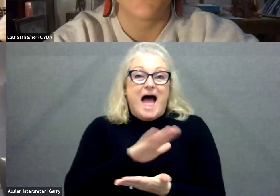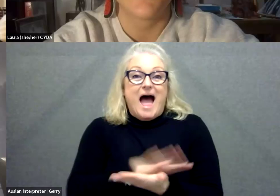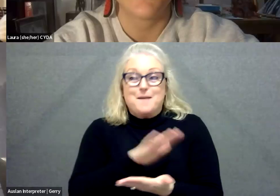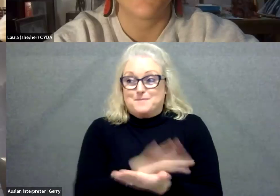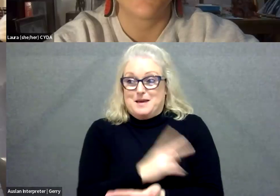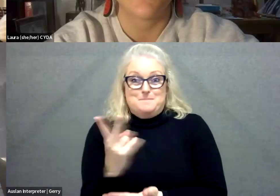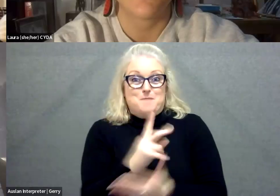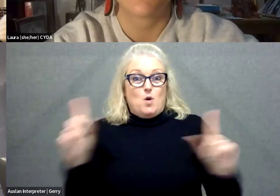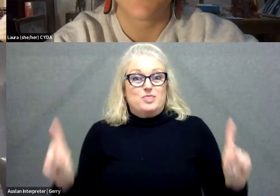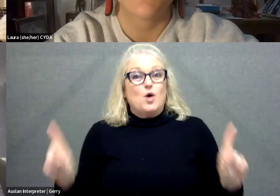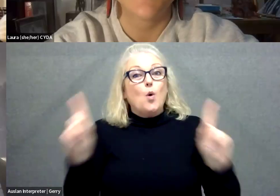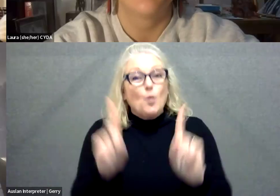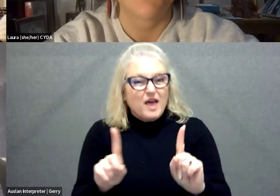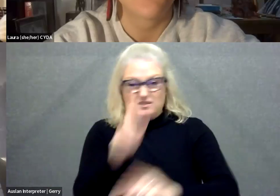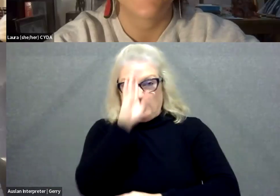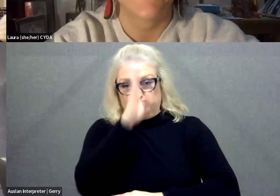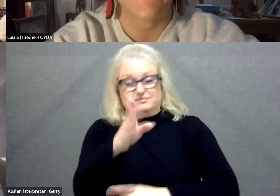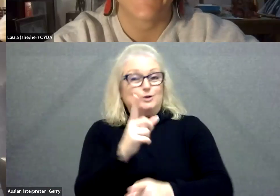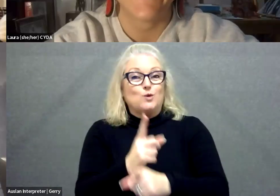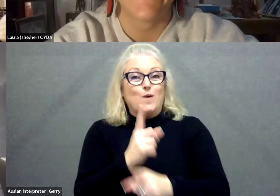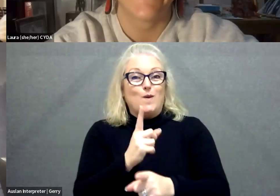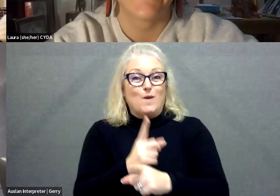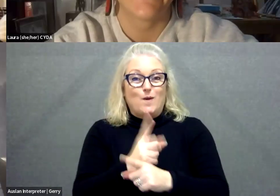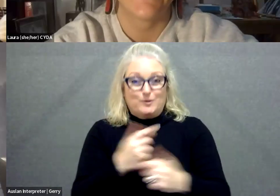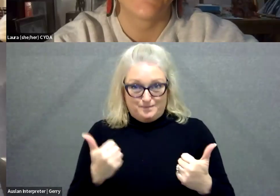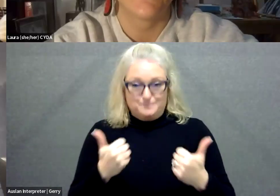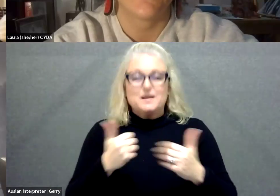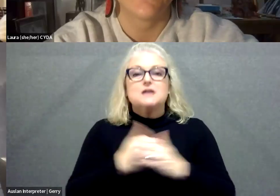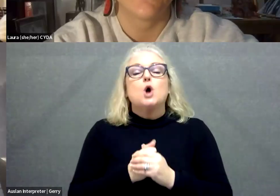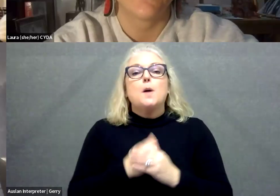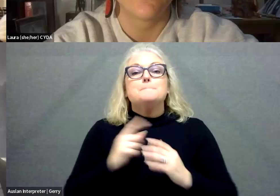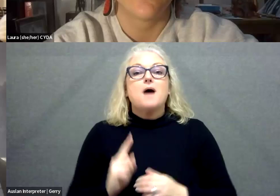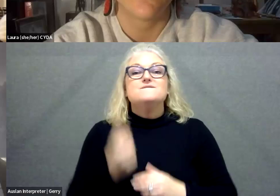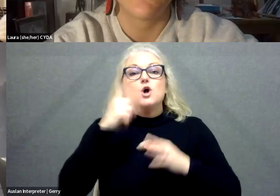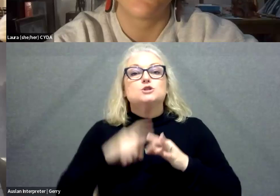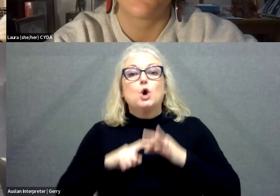just going to dive into the discussion. So my first question is for you, Chloe,